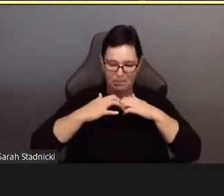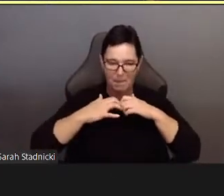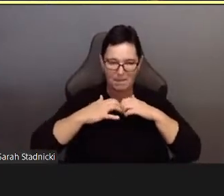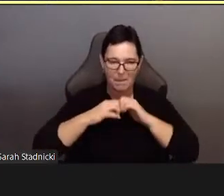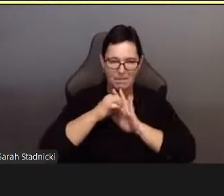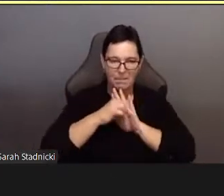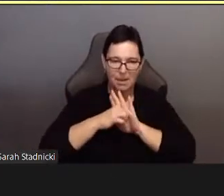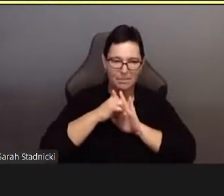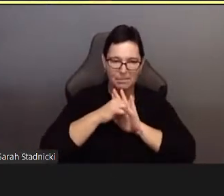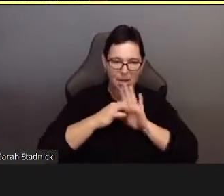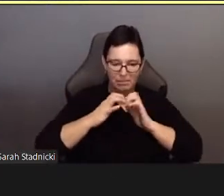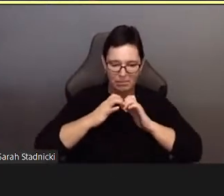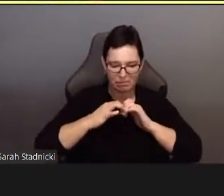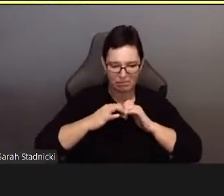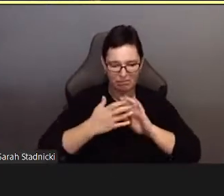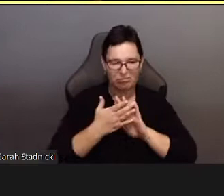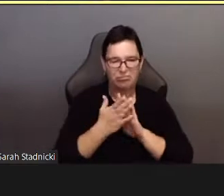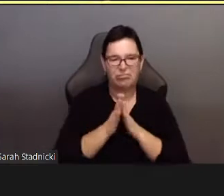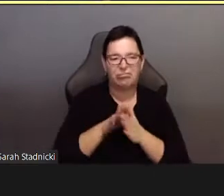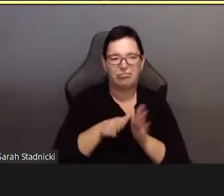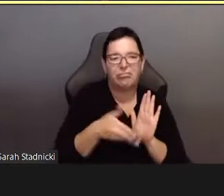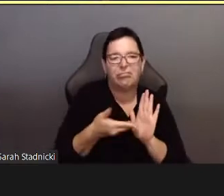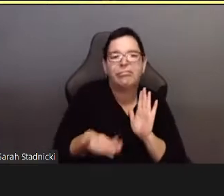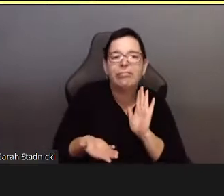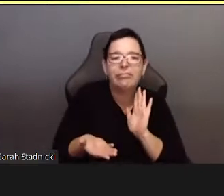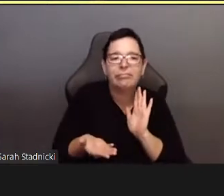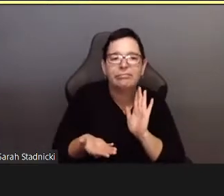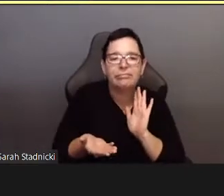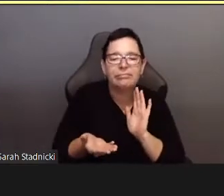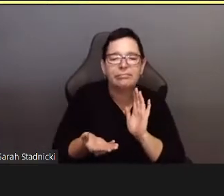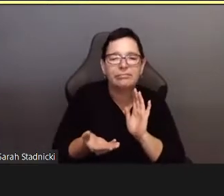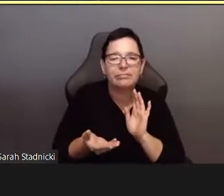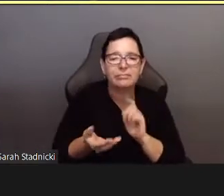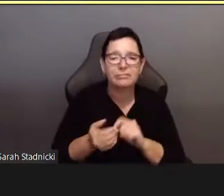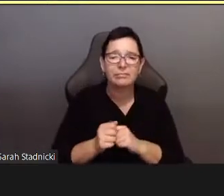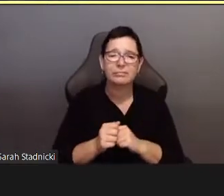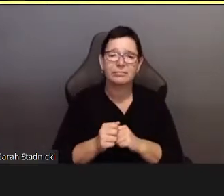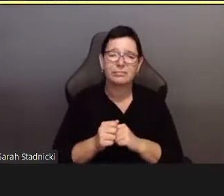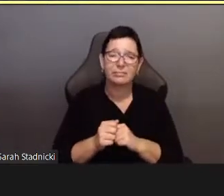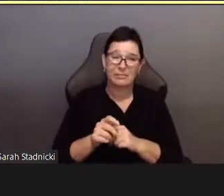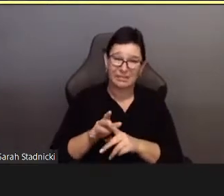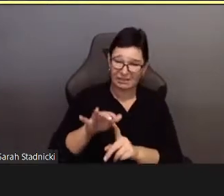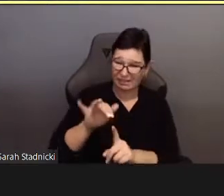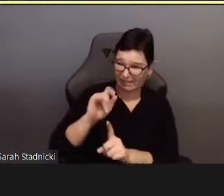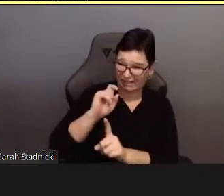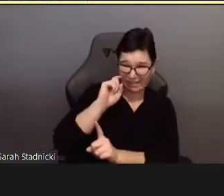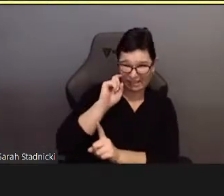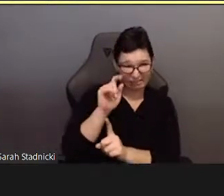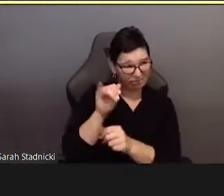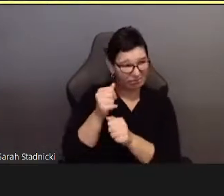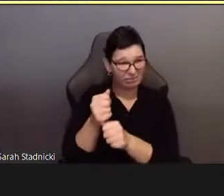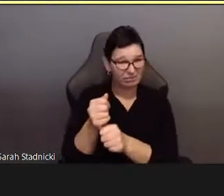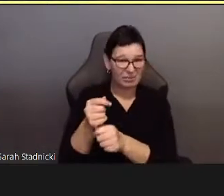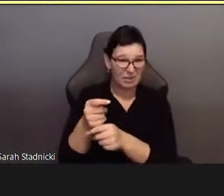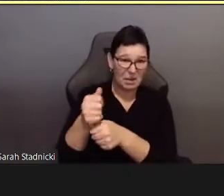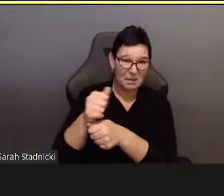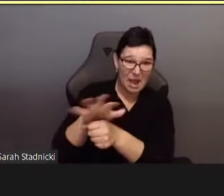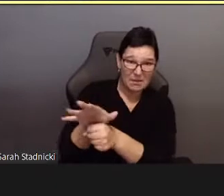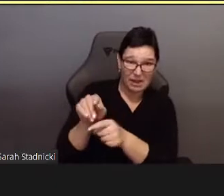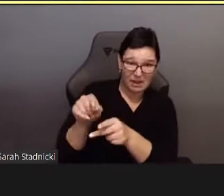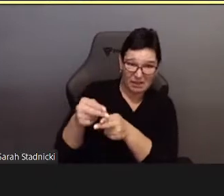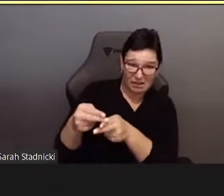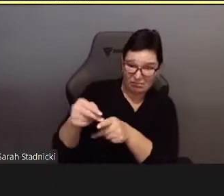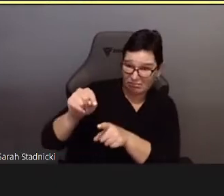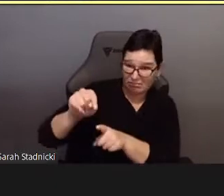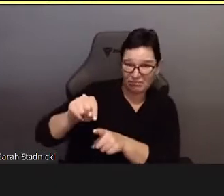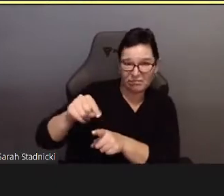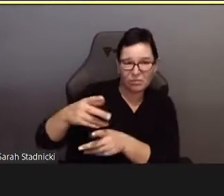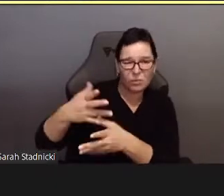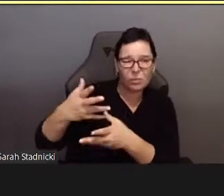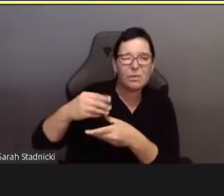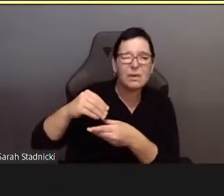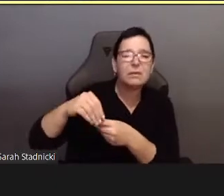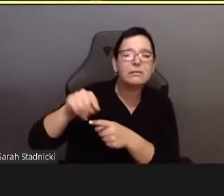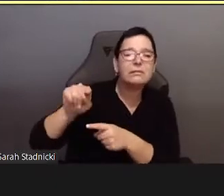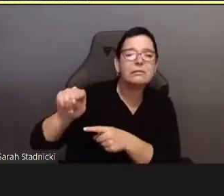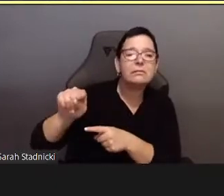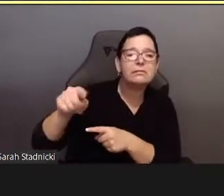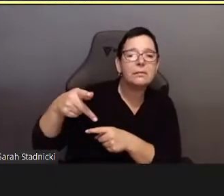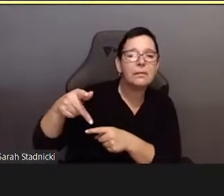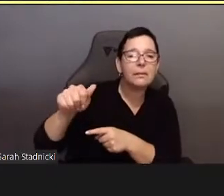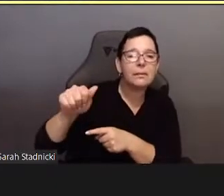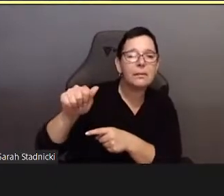Sex in the pandemic demands that we repeat it over and over again,